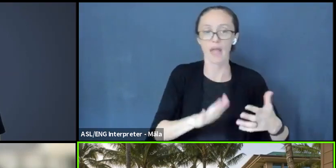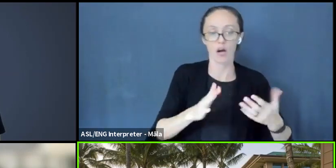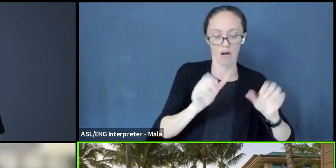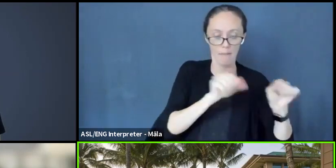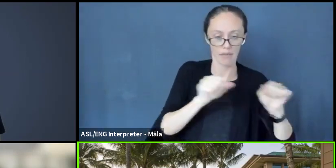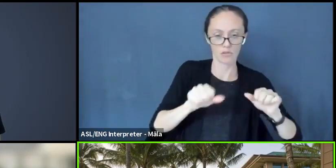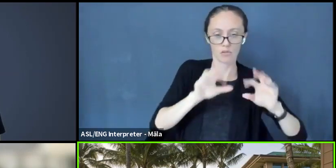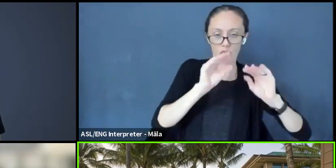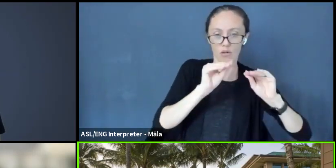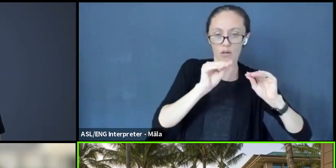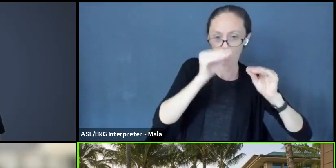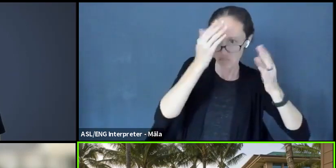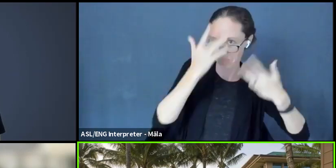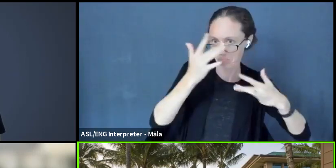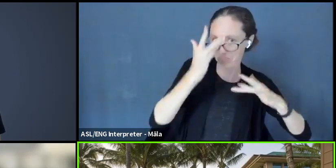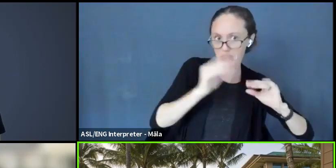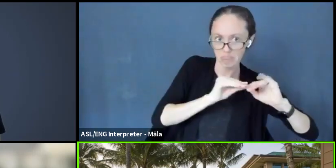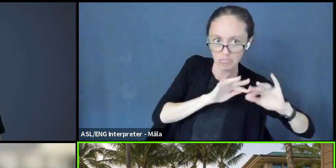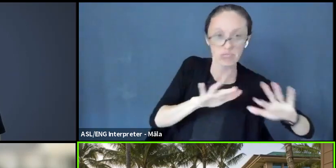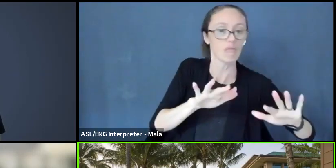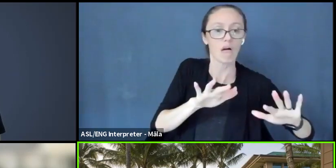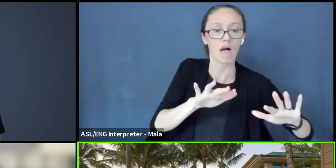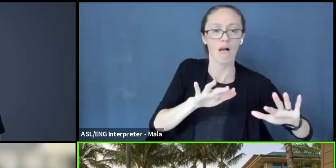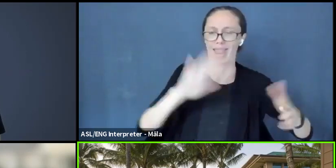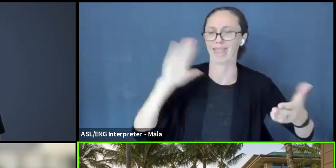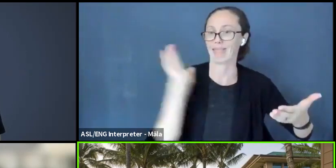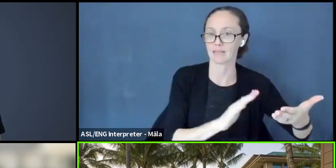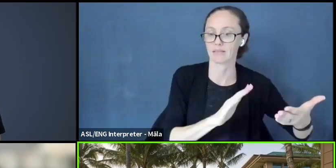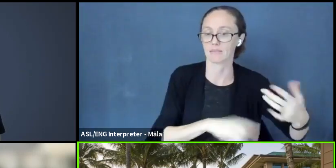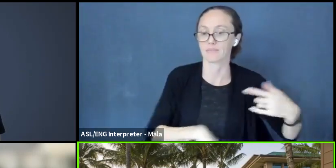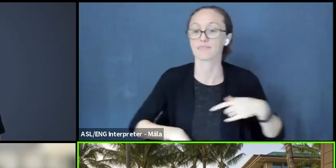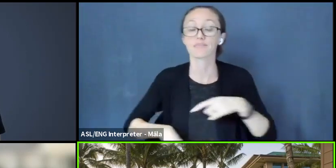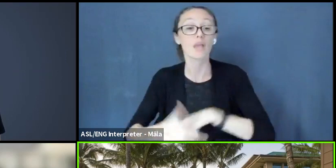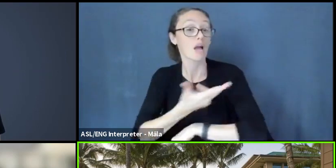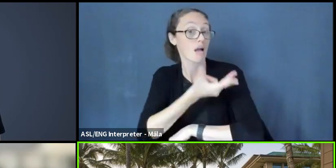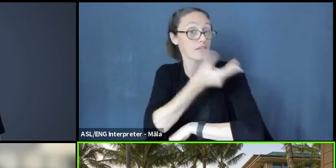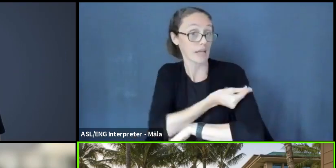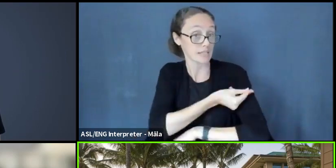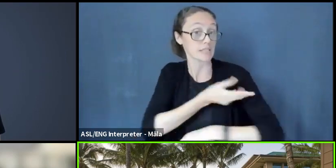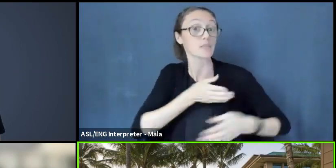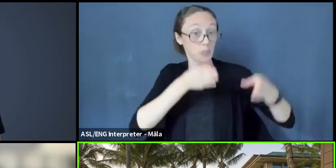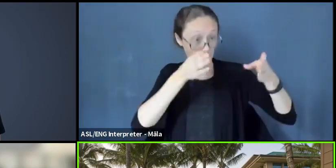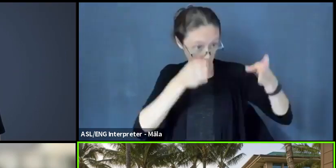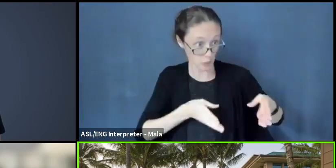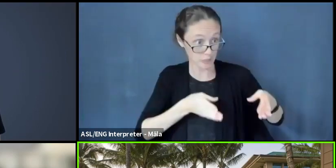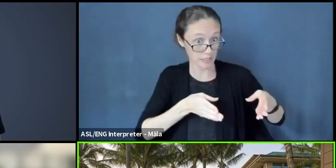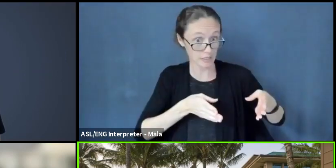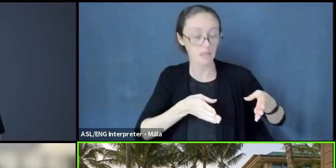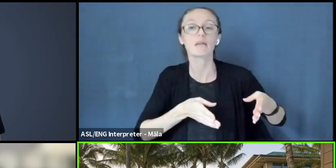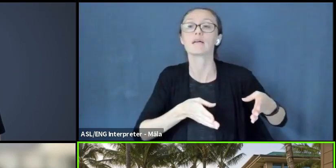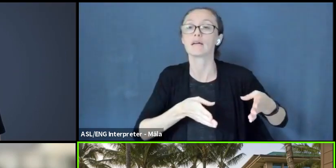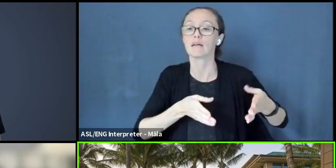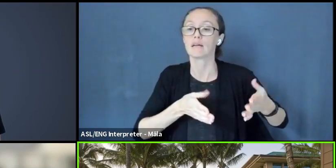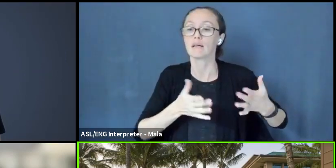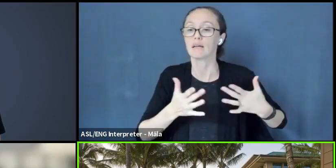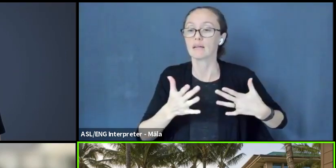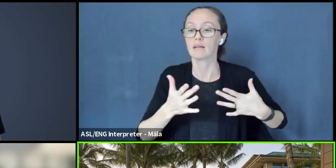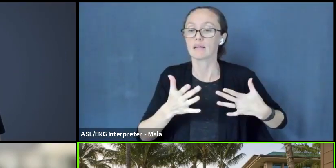So unvaccinated person, once they get it, they can transmit the virus for 14 days.